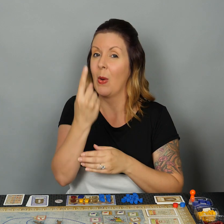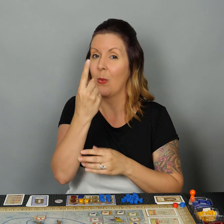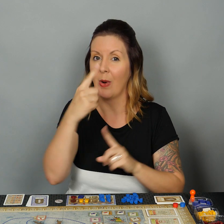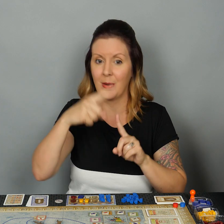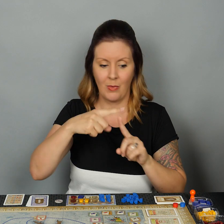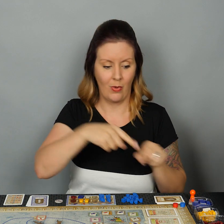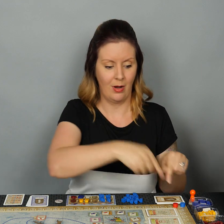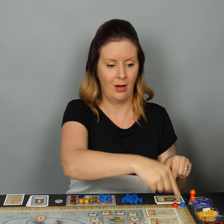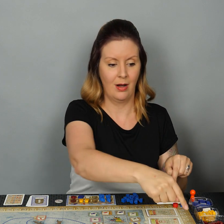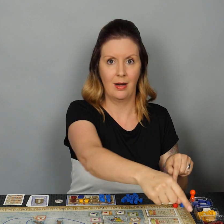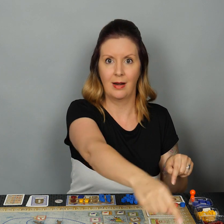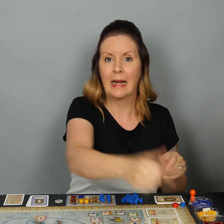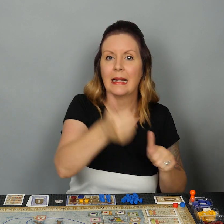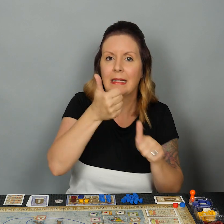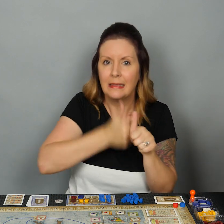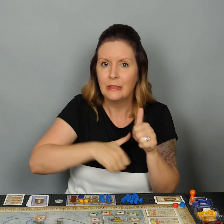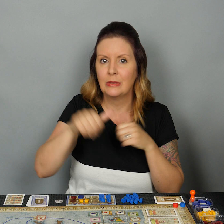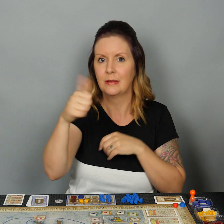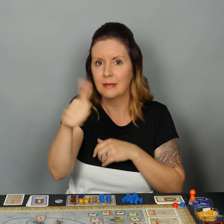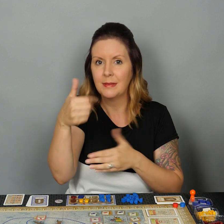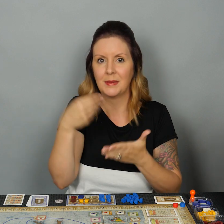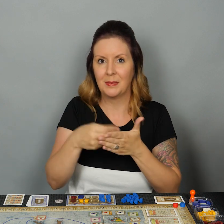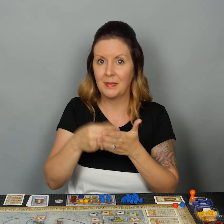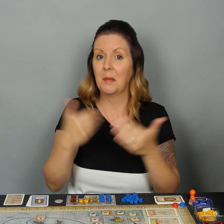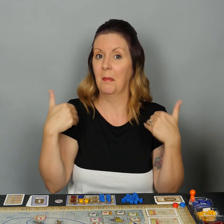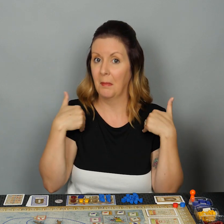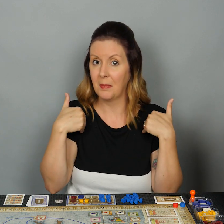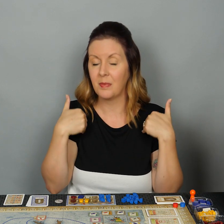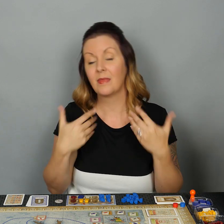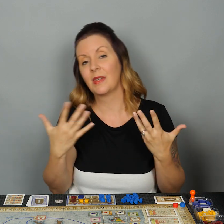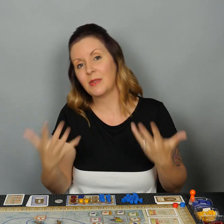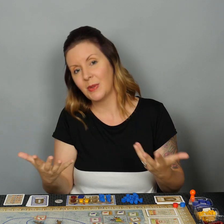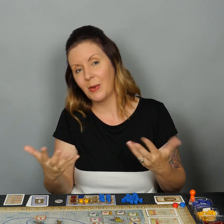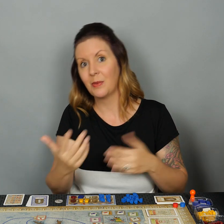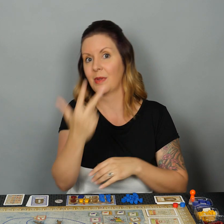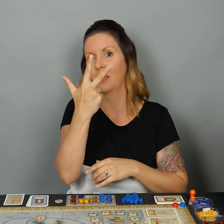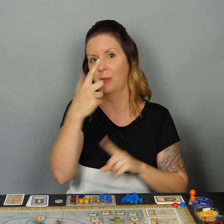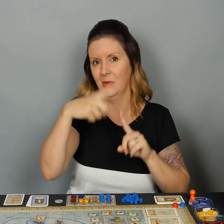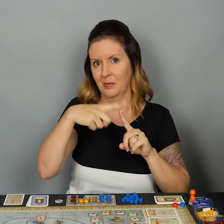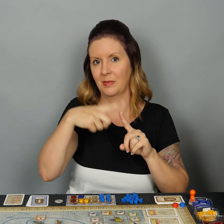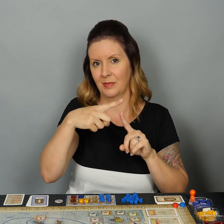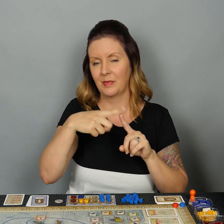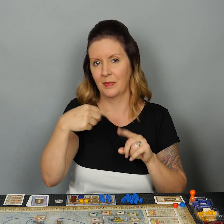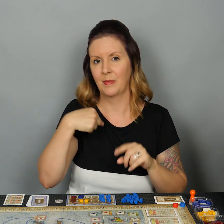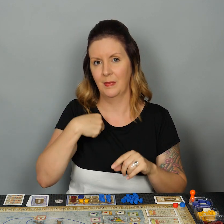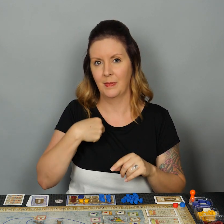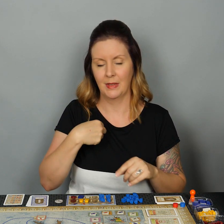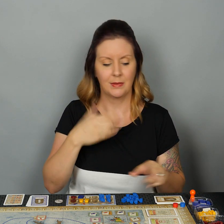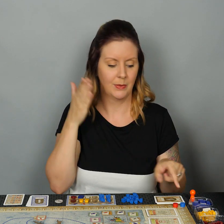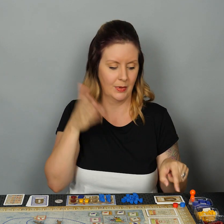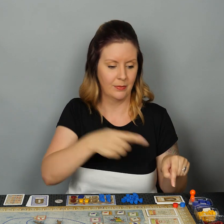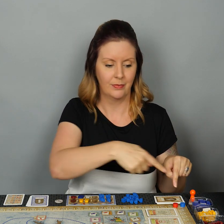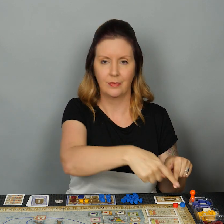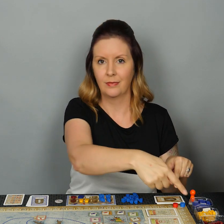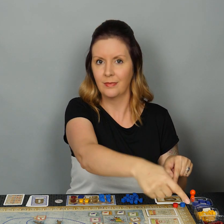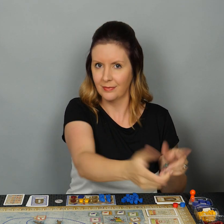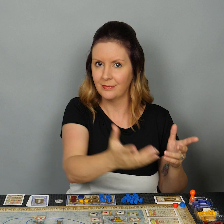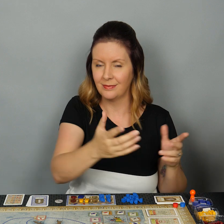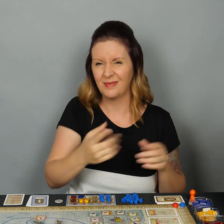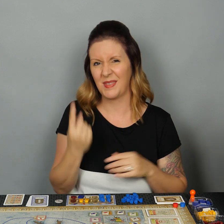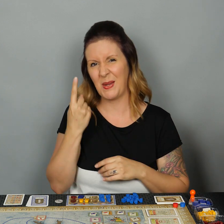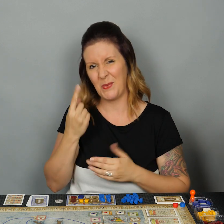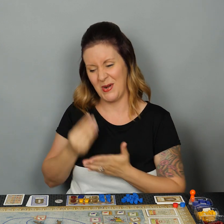You earn 1 point for each 10 money you have, so that’s 3 points.